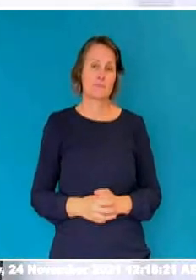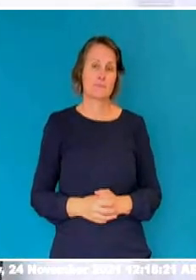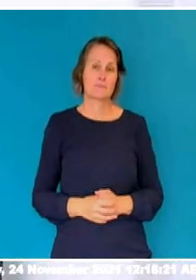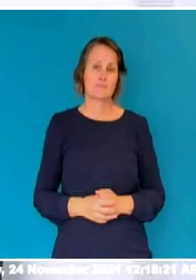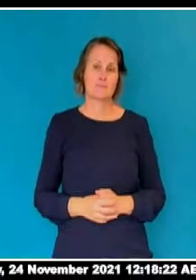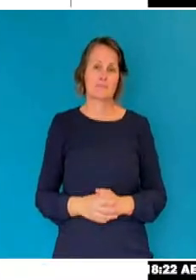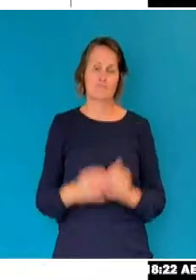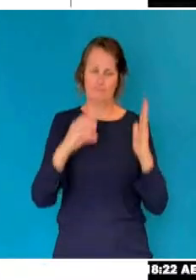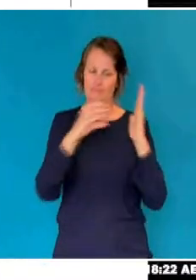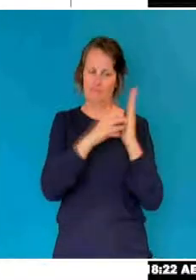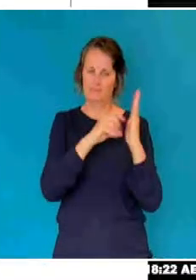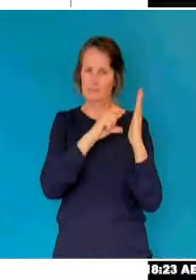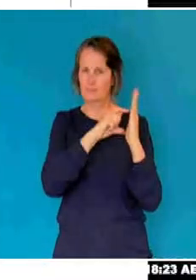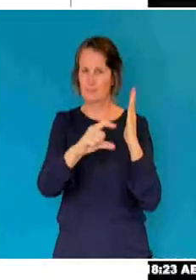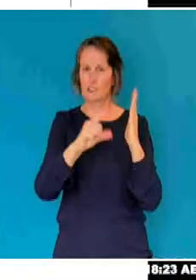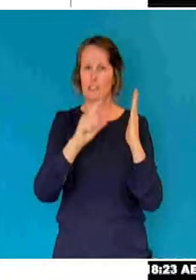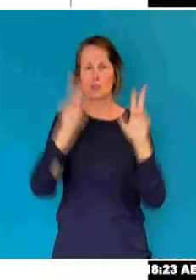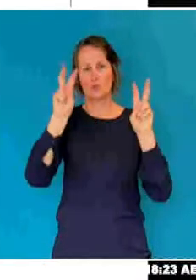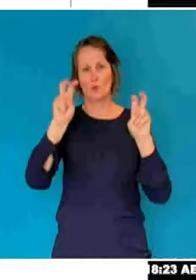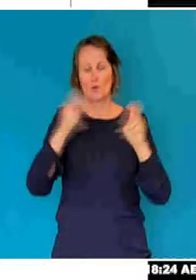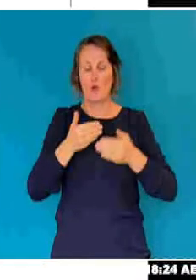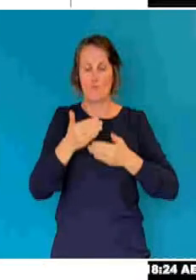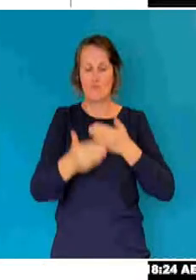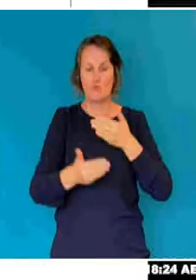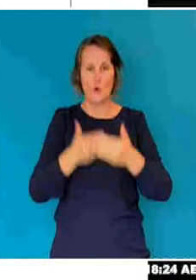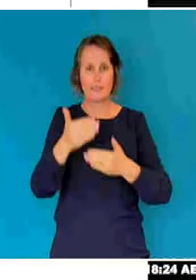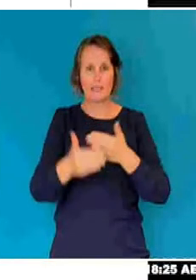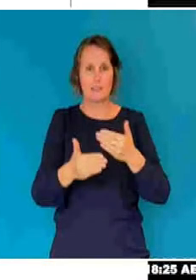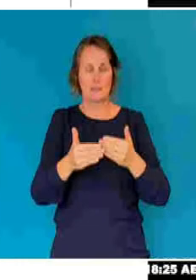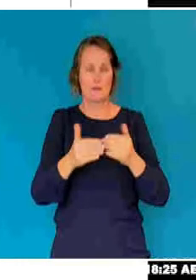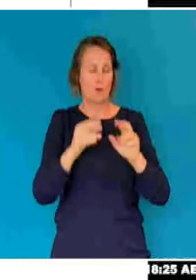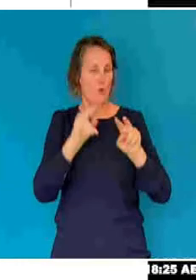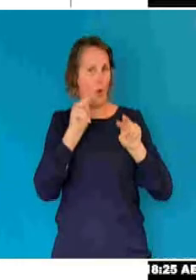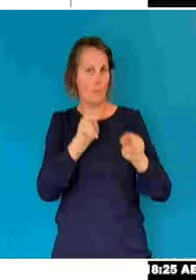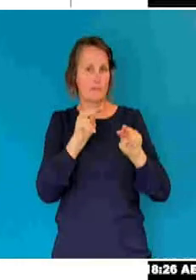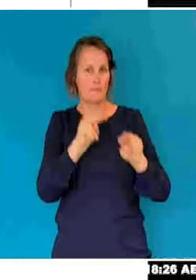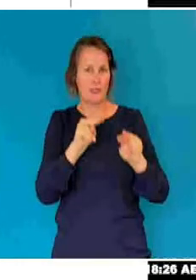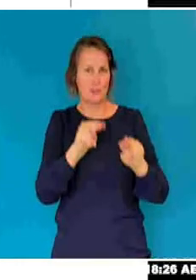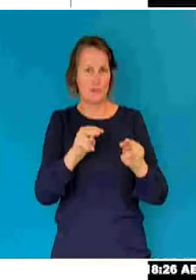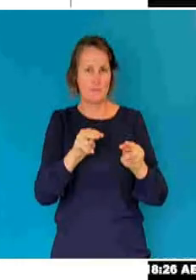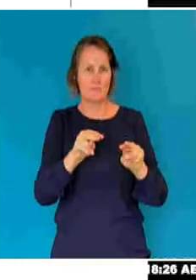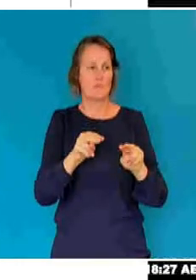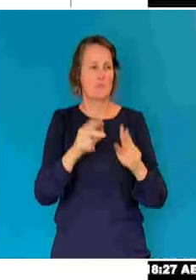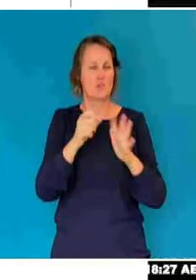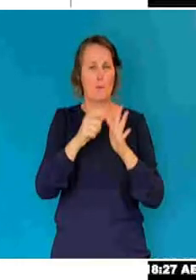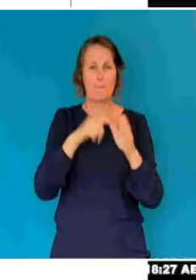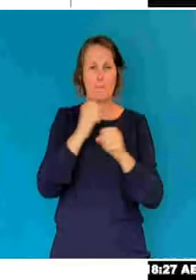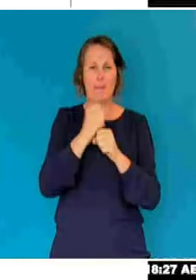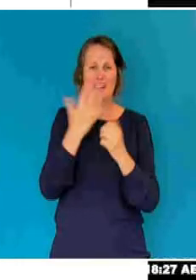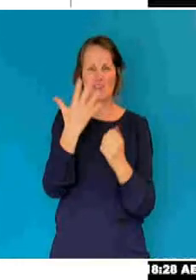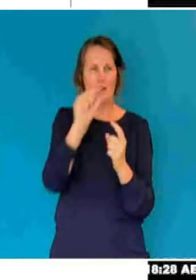called â€œProcess Observationsâ€ which, the heading appears on page 5, and then over at